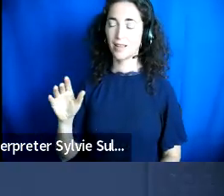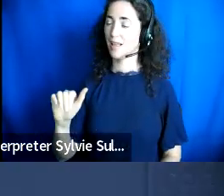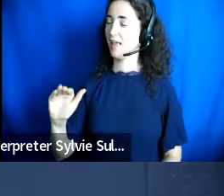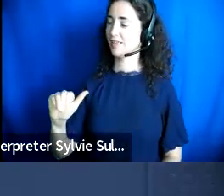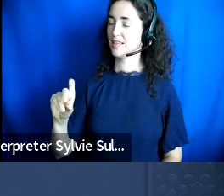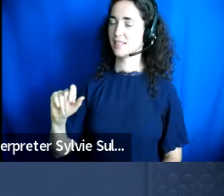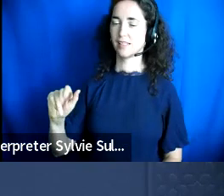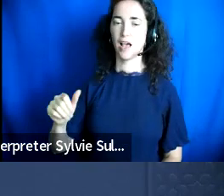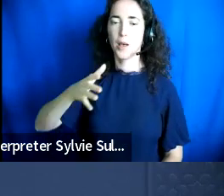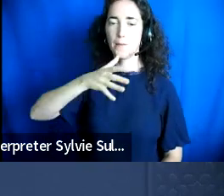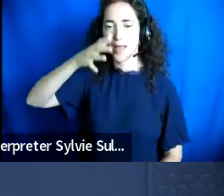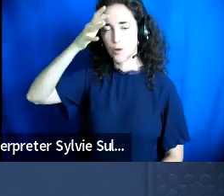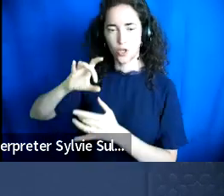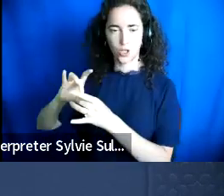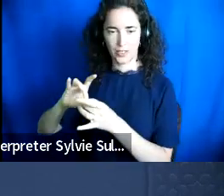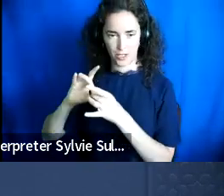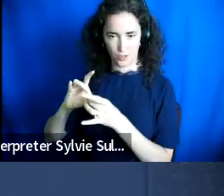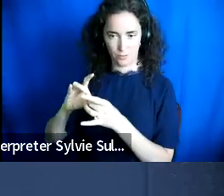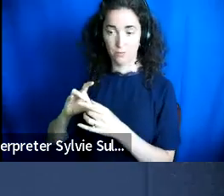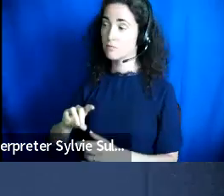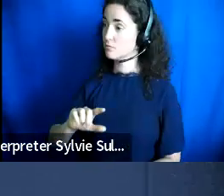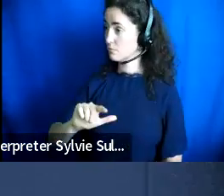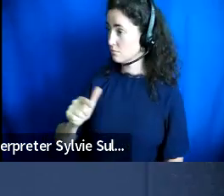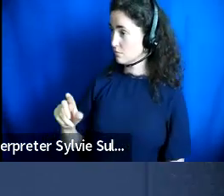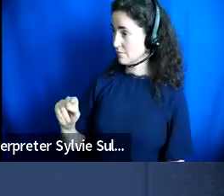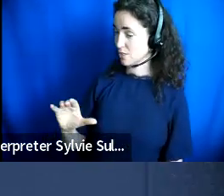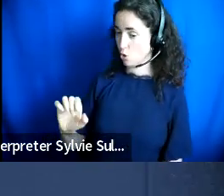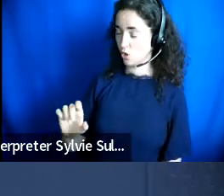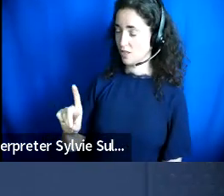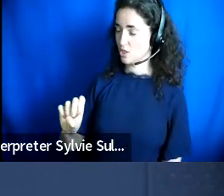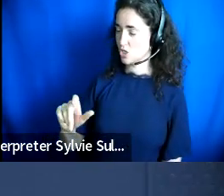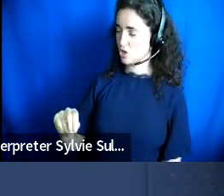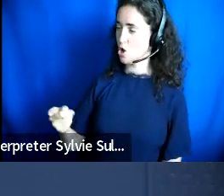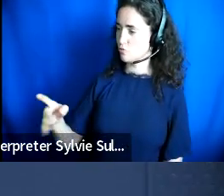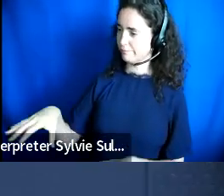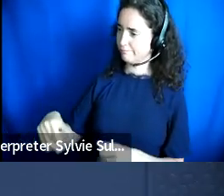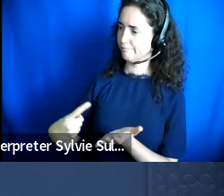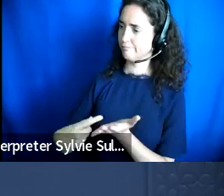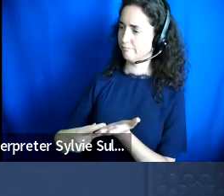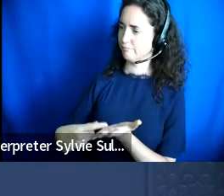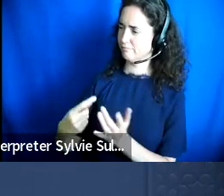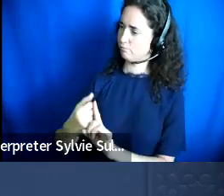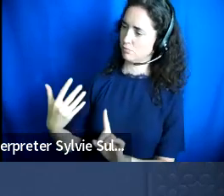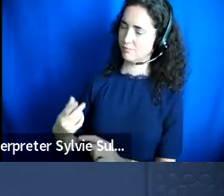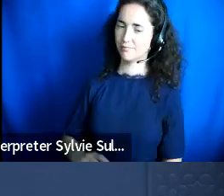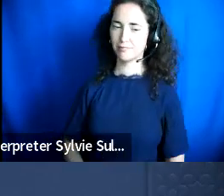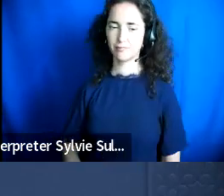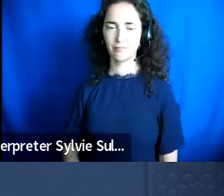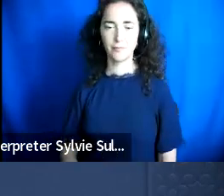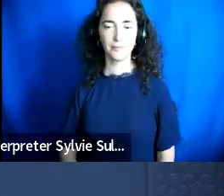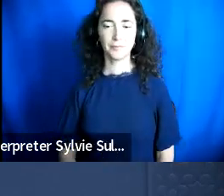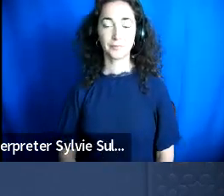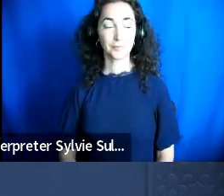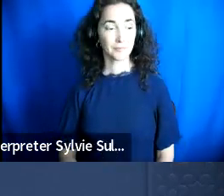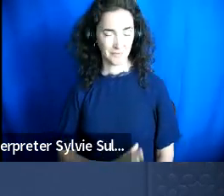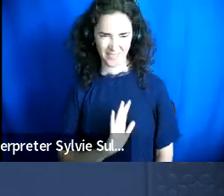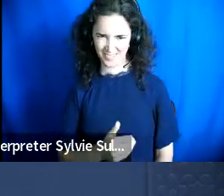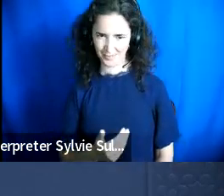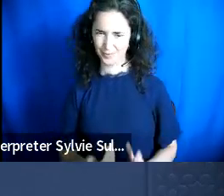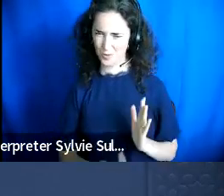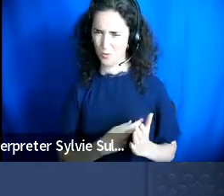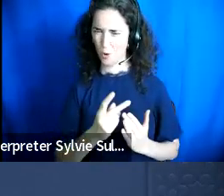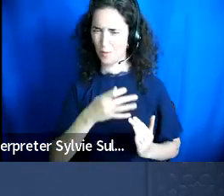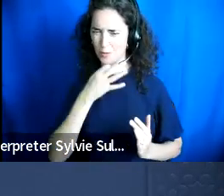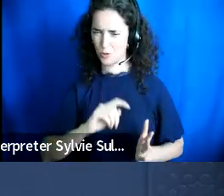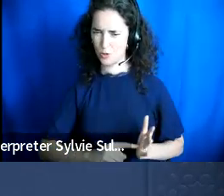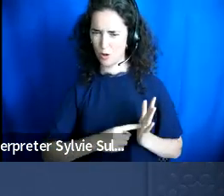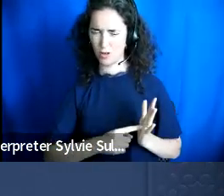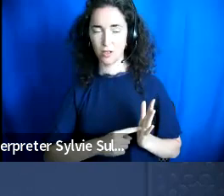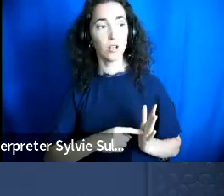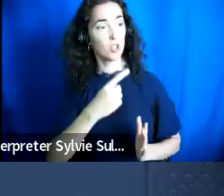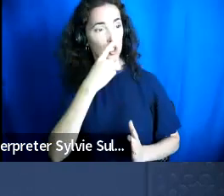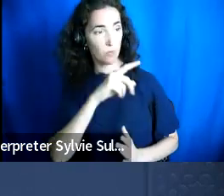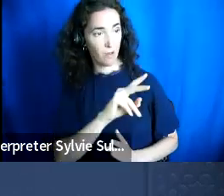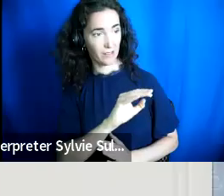So Nicole Deja would like to hand it over to you to kind of talk about this new program that we're going to be starting Nicole, Can you forward to our next line?